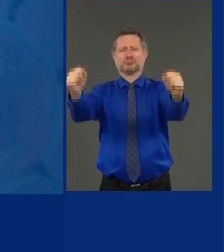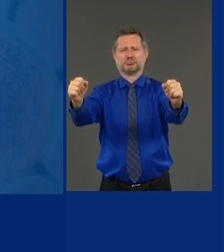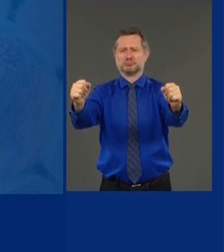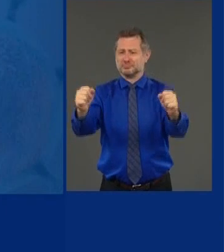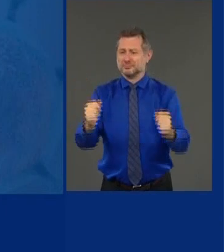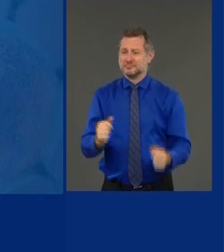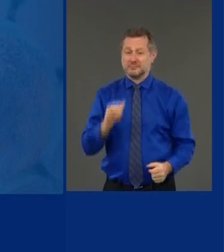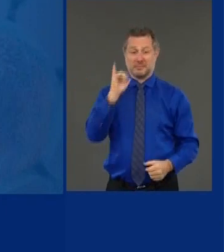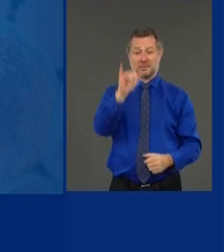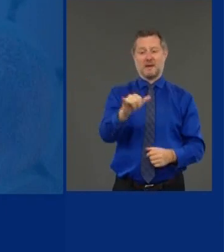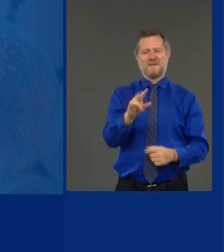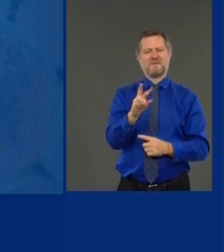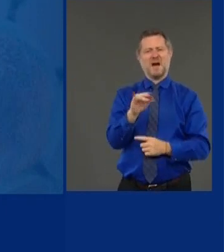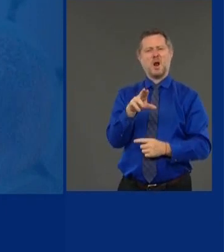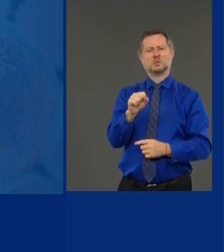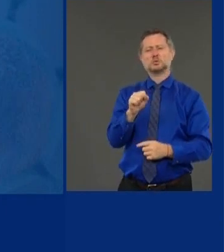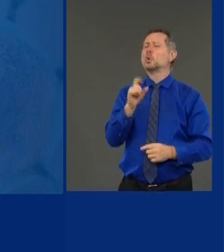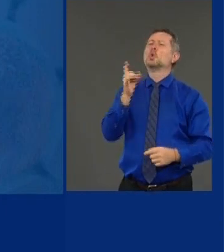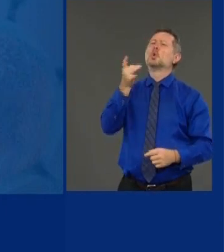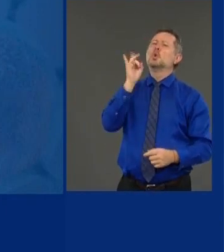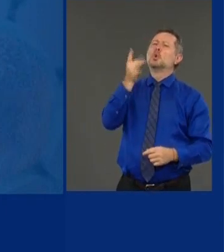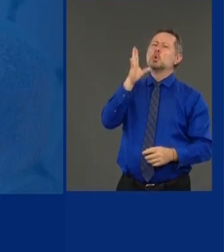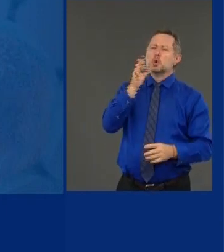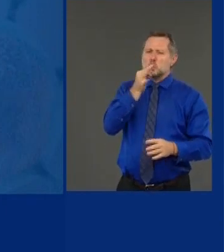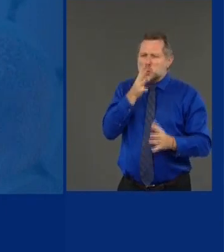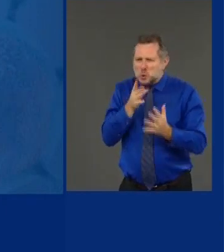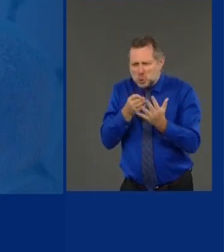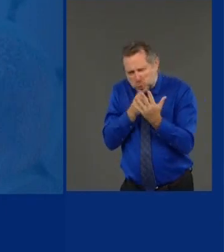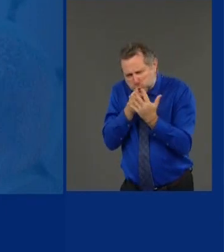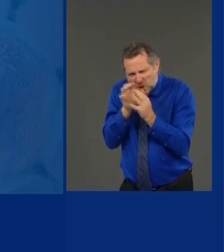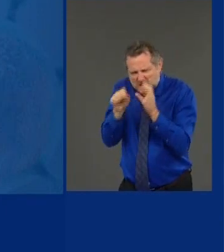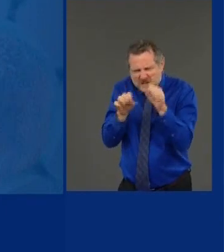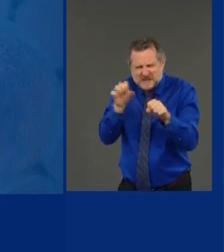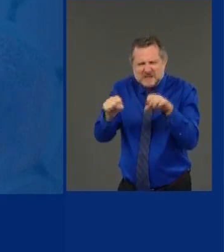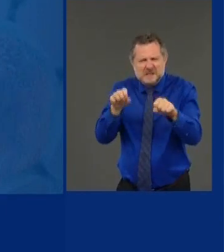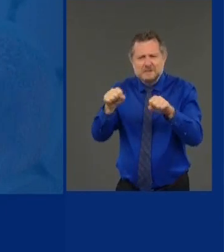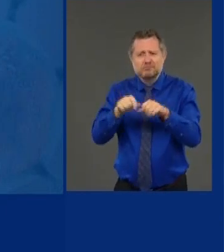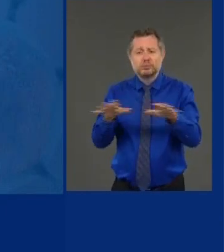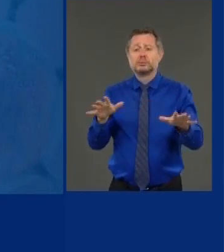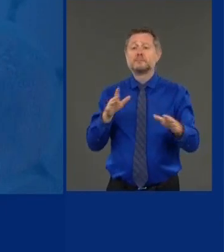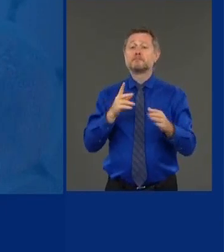TWO PEOPLE INFECT FOUR PEOPLE. IT IS THE EXPONENTIAL PYRAMID OF VIRAL SPREAD.